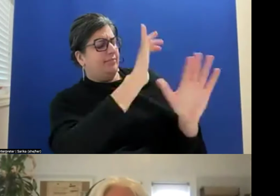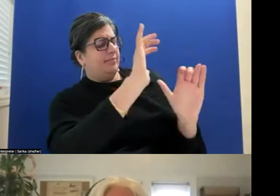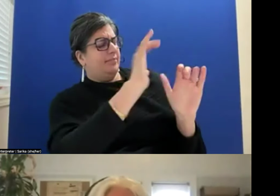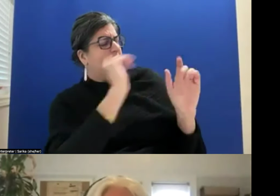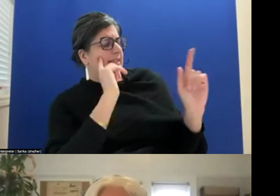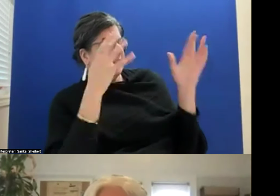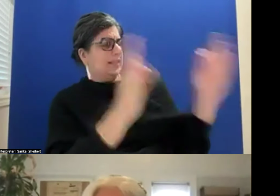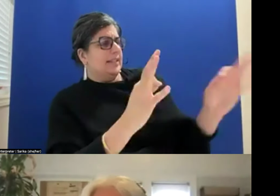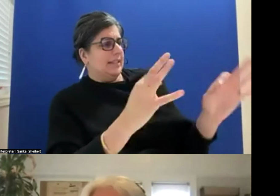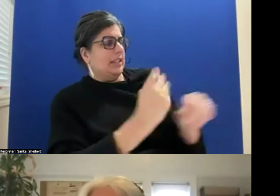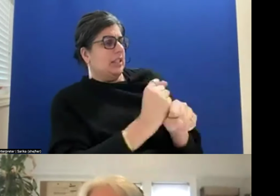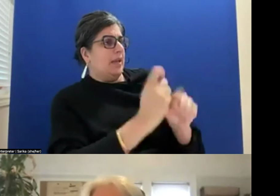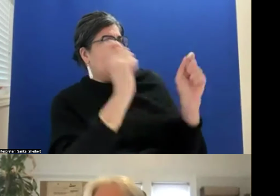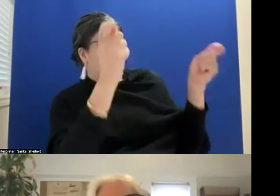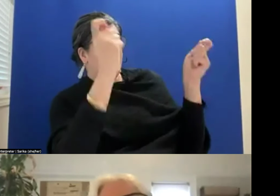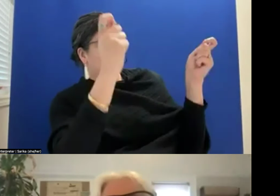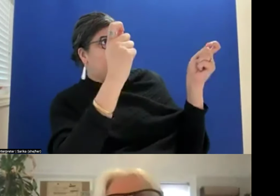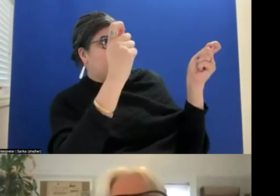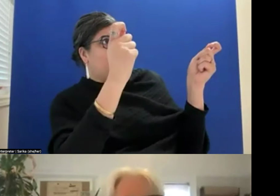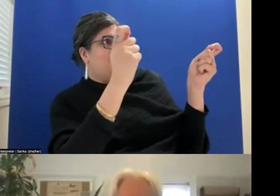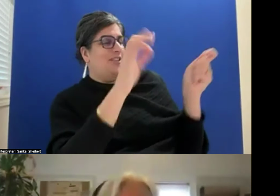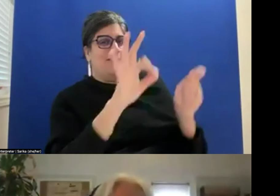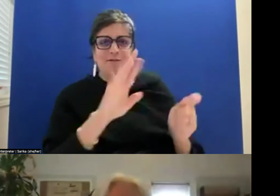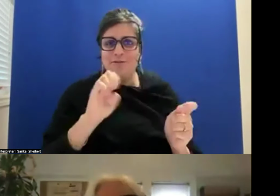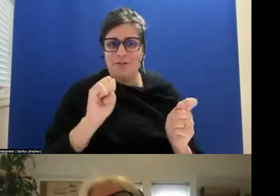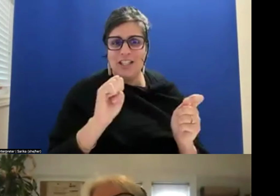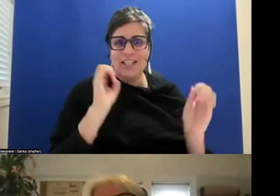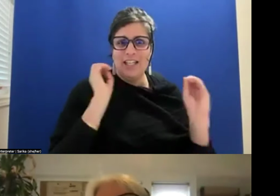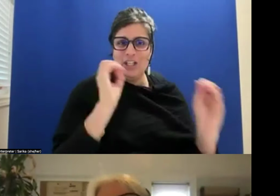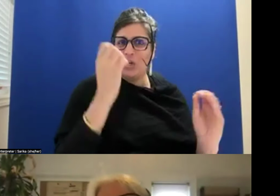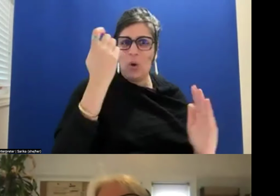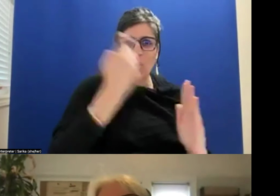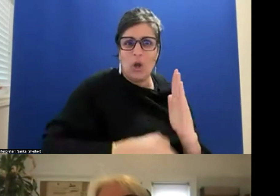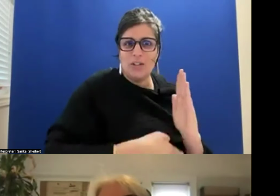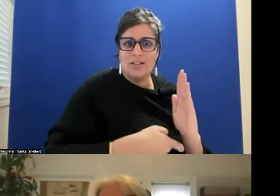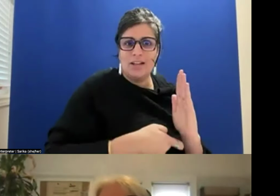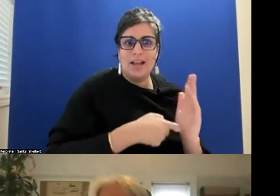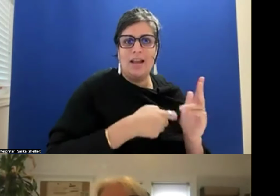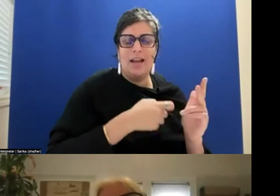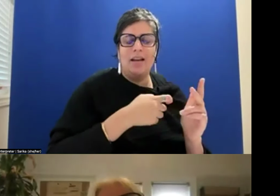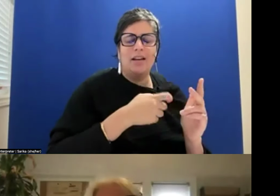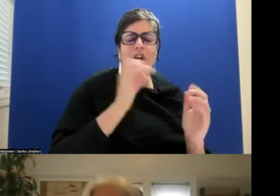the festival for free. And then three years later, you're like,